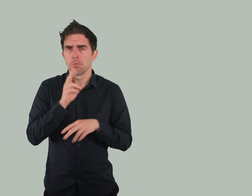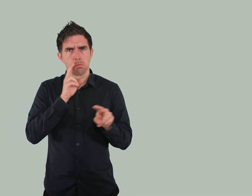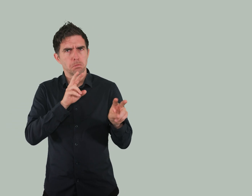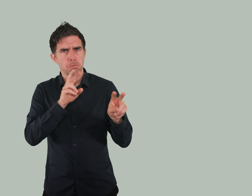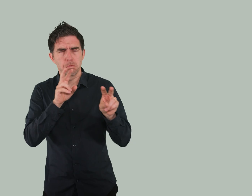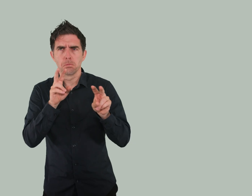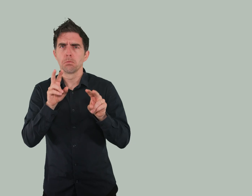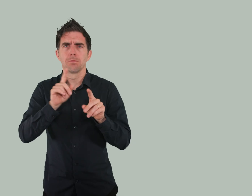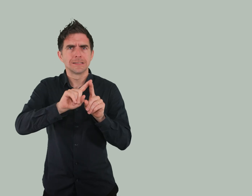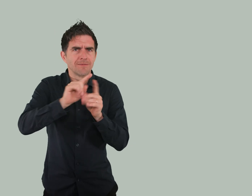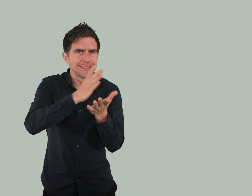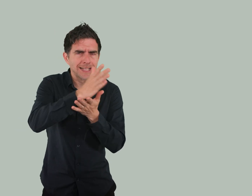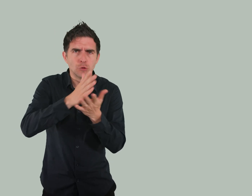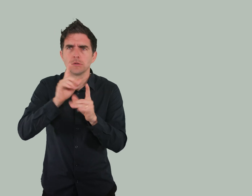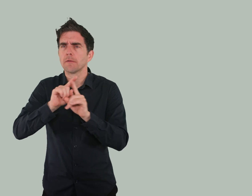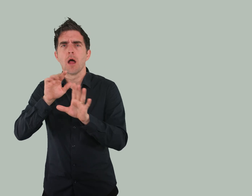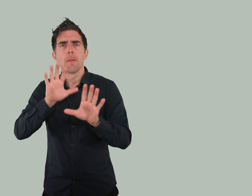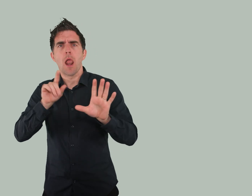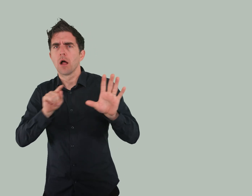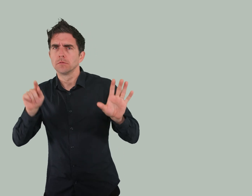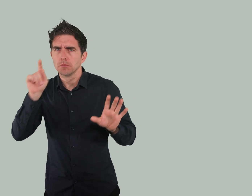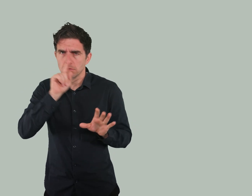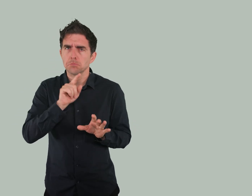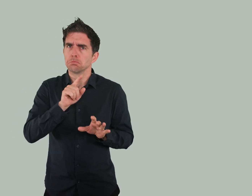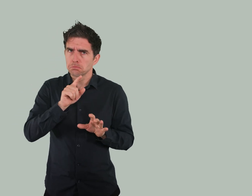The picture varies across sectors and places.